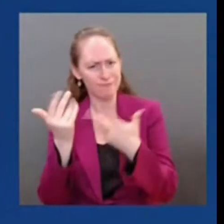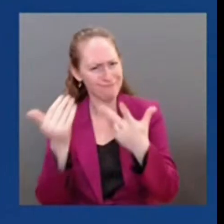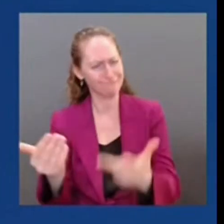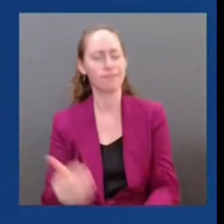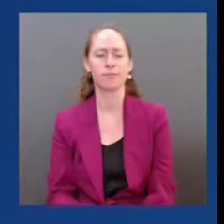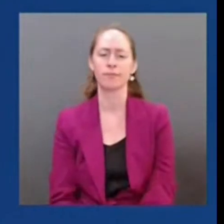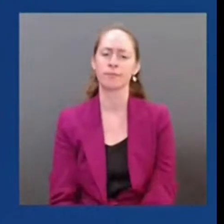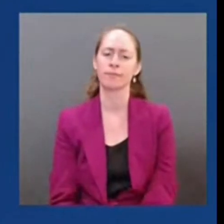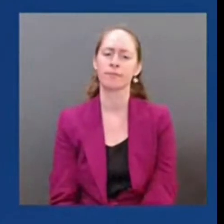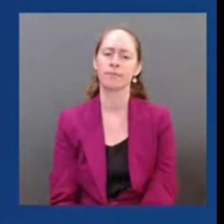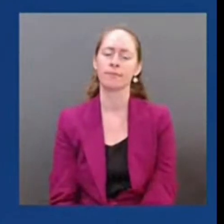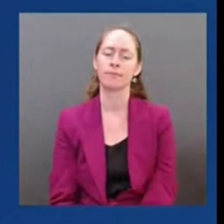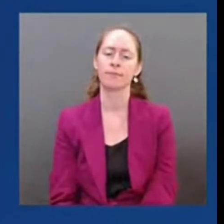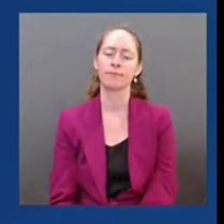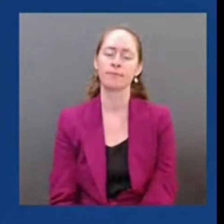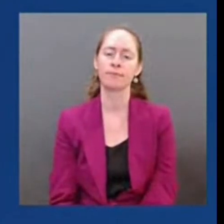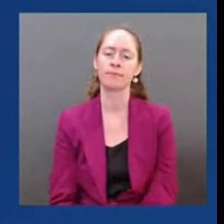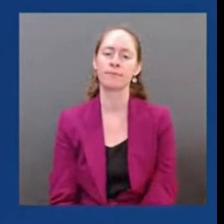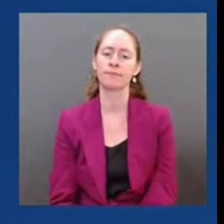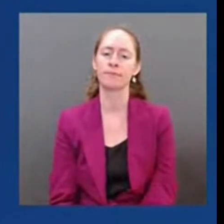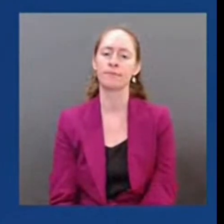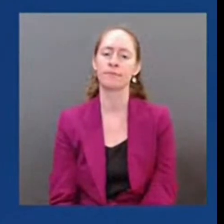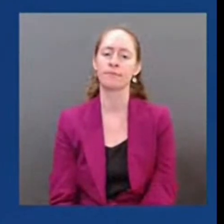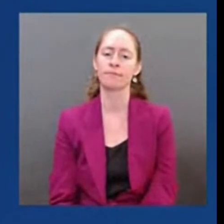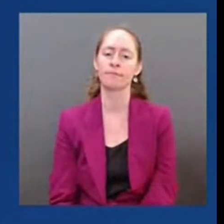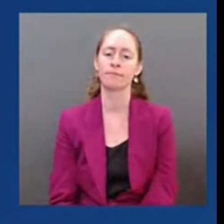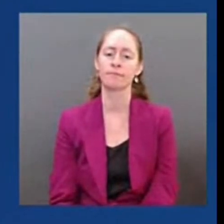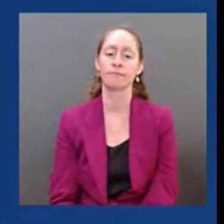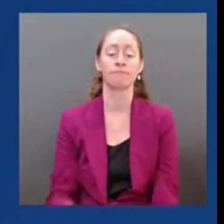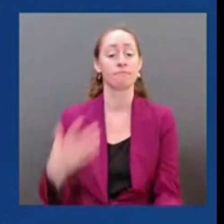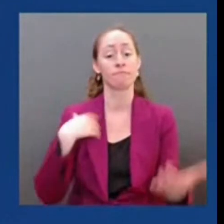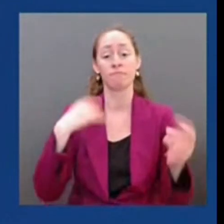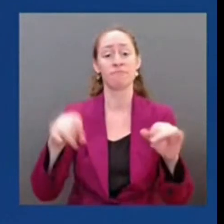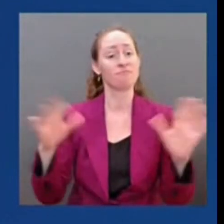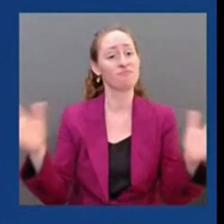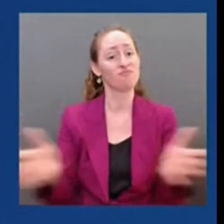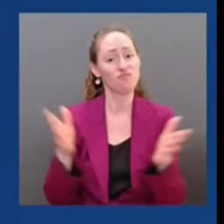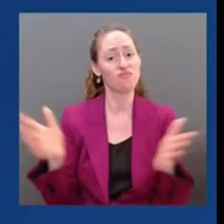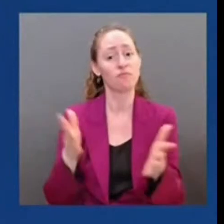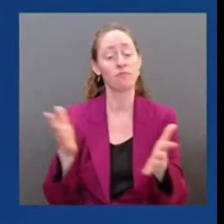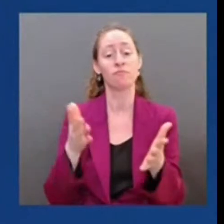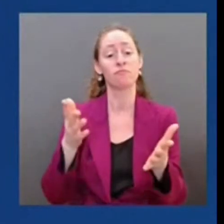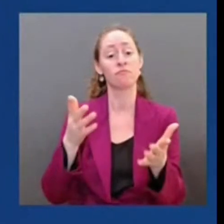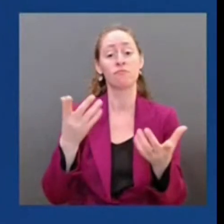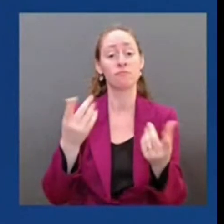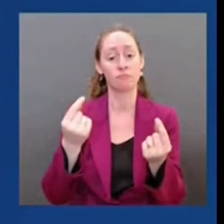AND PARTICULARLY BOOSTERS APROPOS OF THE SLIDE DR. WITH A LINKS CAN I SHOWED YOU.